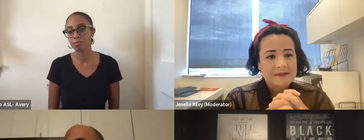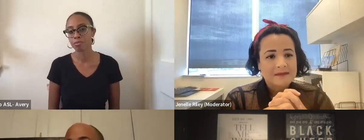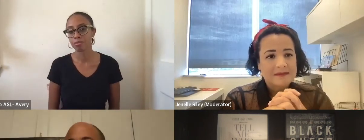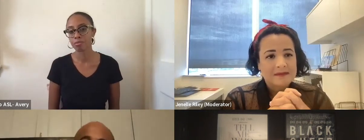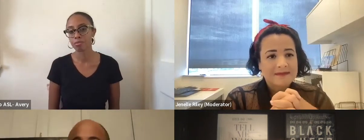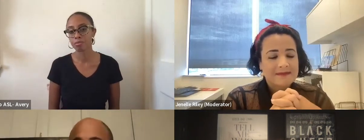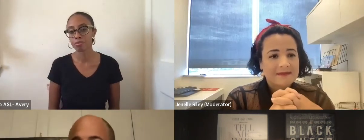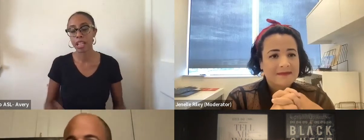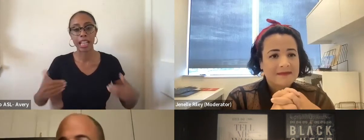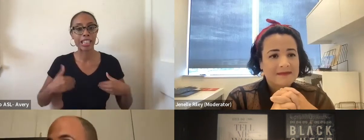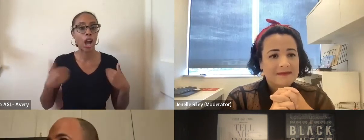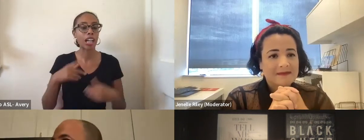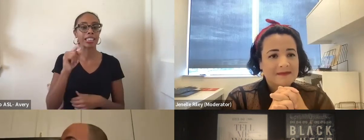I wasn't actually working at the time.